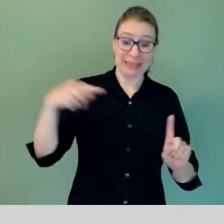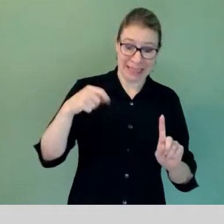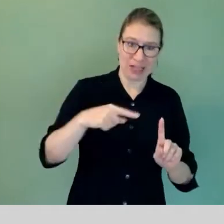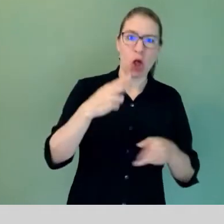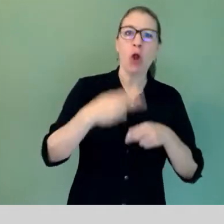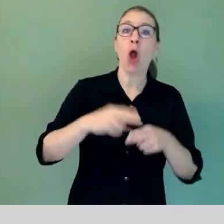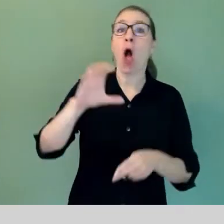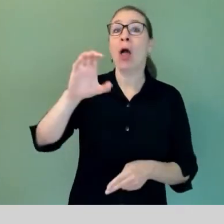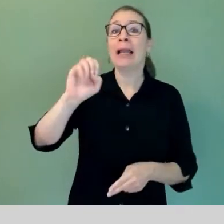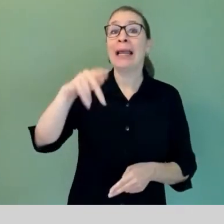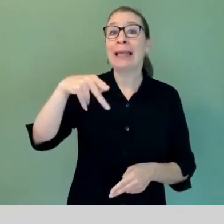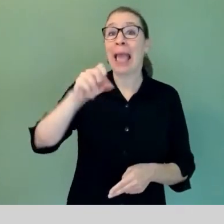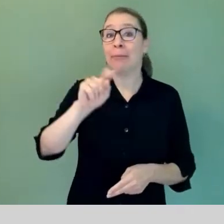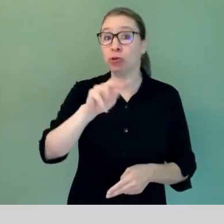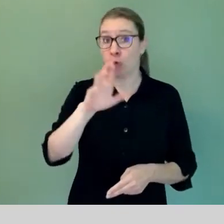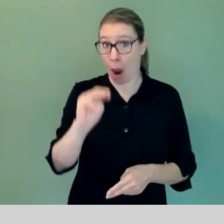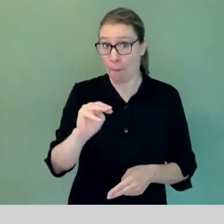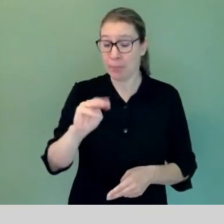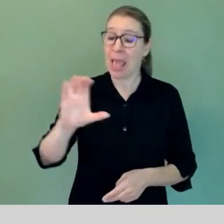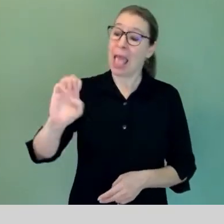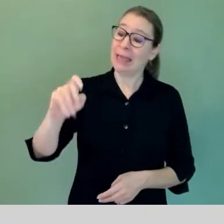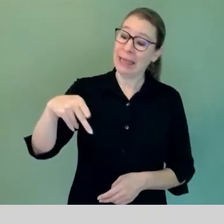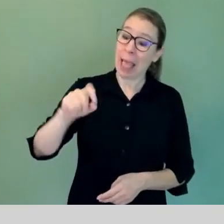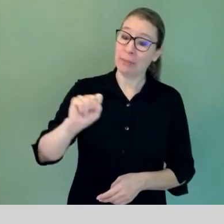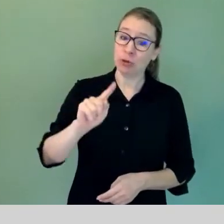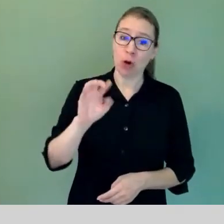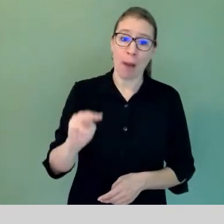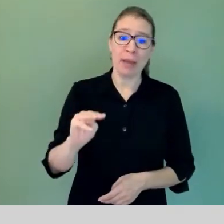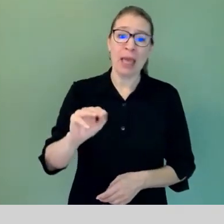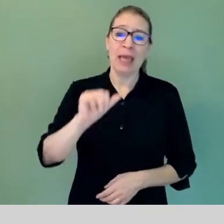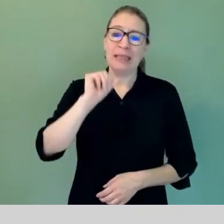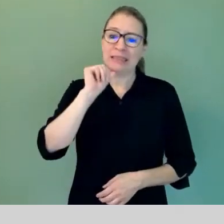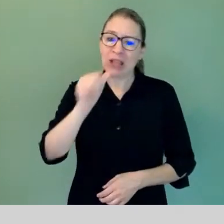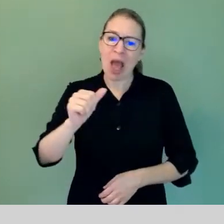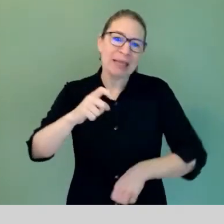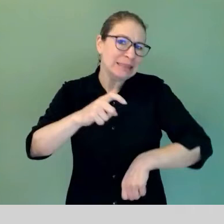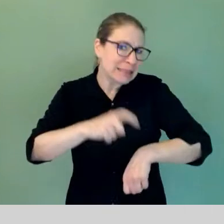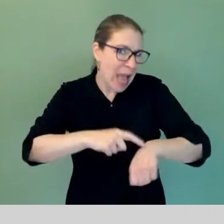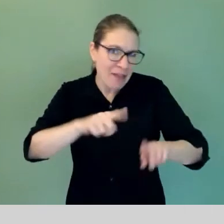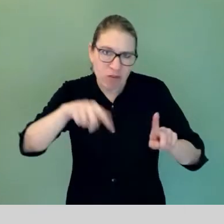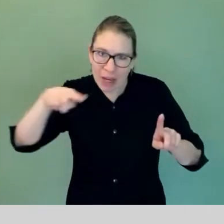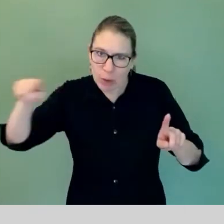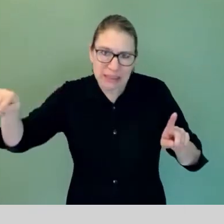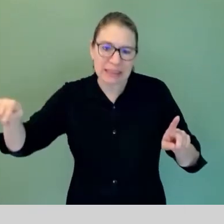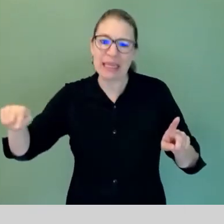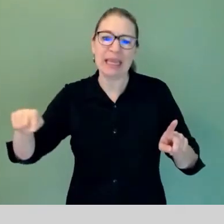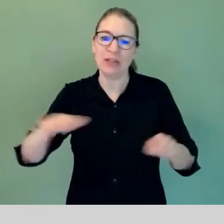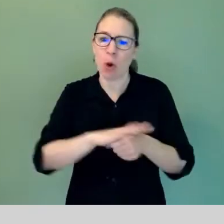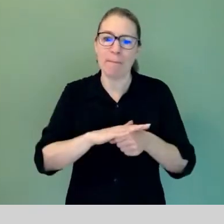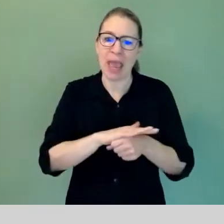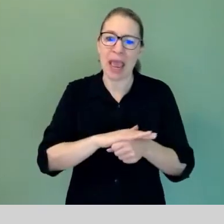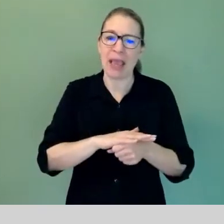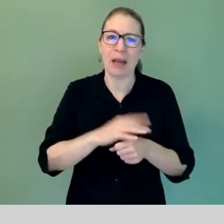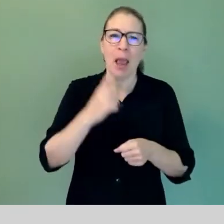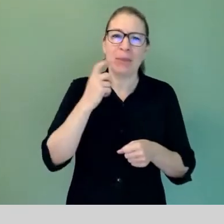we have a signal which is called cepstrum. Now cepstrum is neither in time domain nor in frequency domain. Why not in time domain?